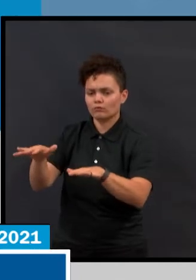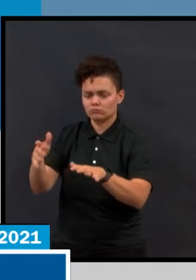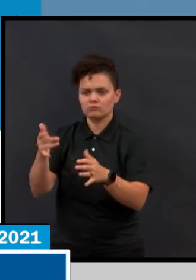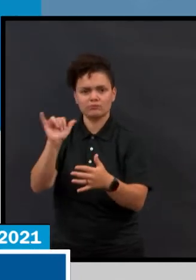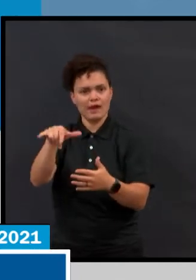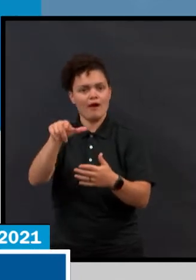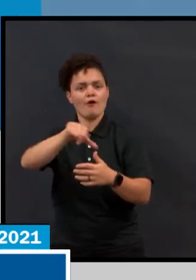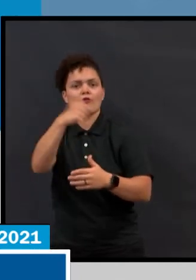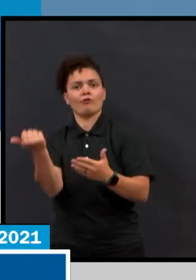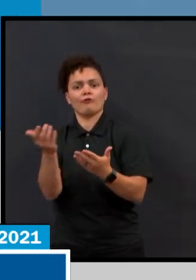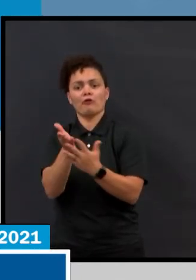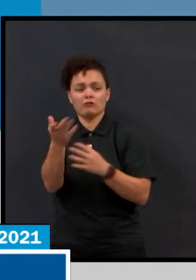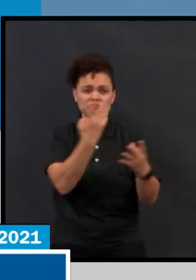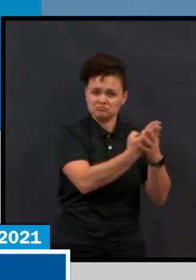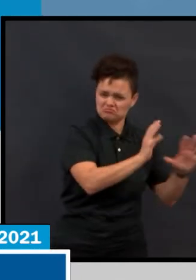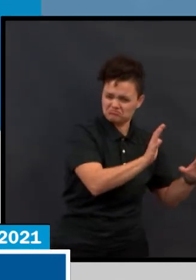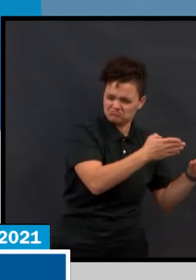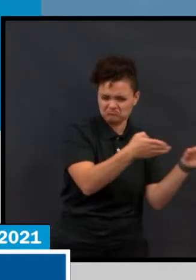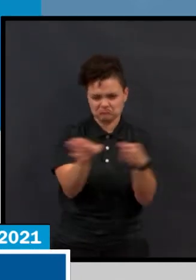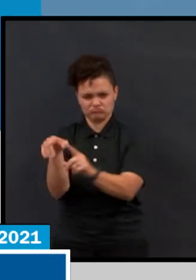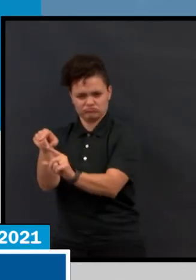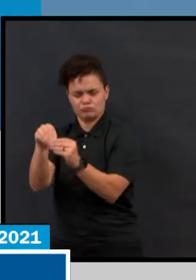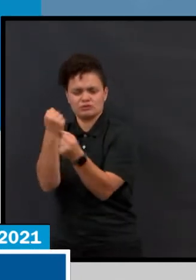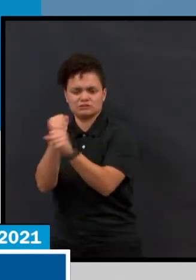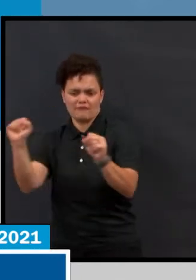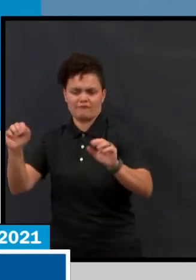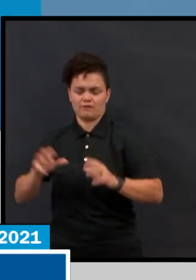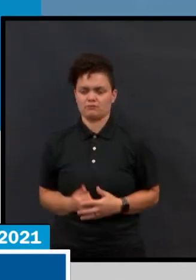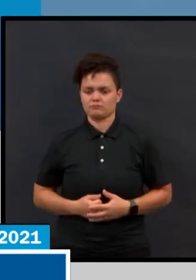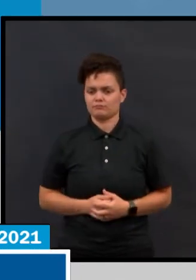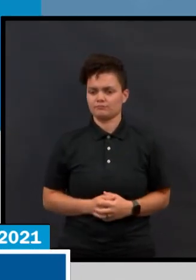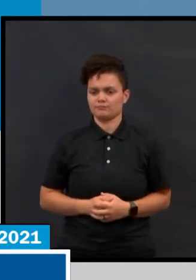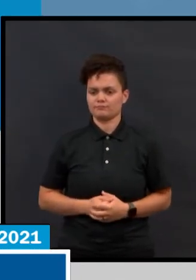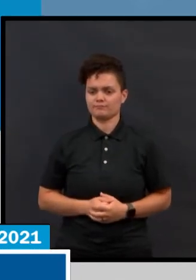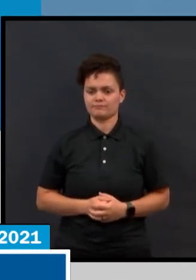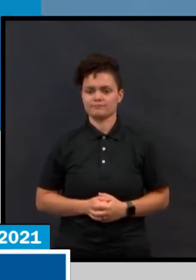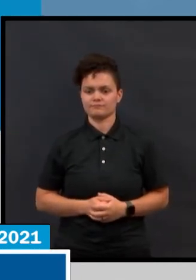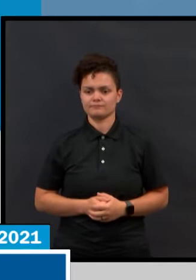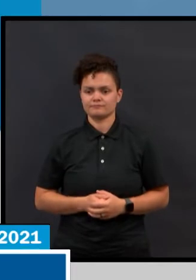the the next thing we're going to focus on of course is our stimulus economic stimulus there's